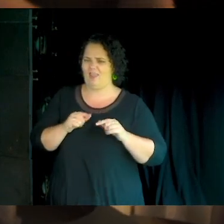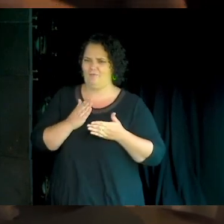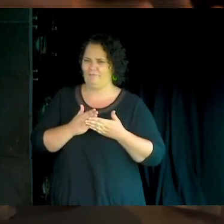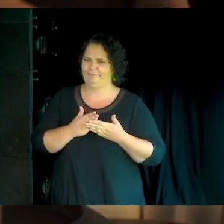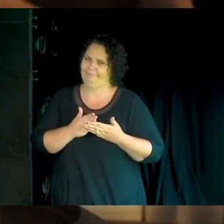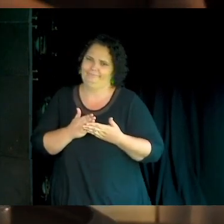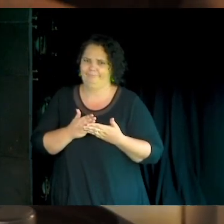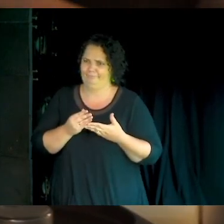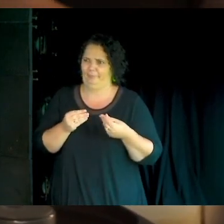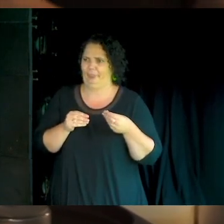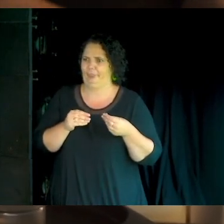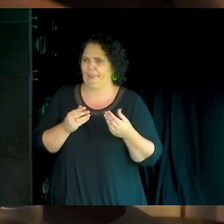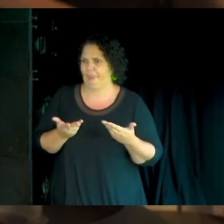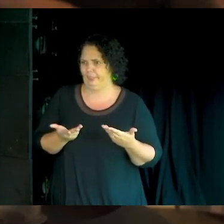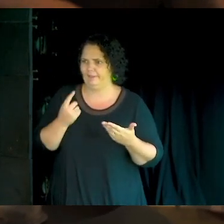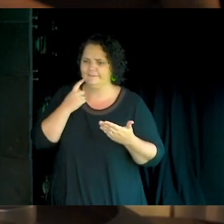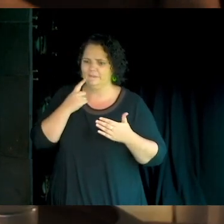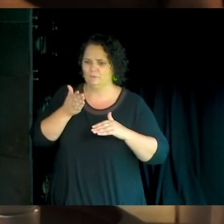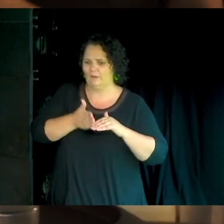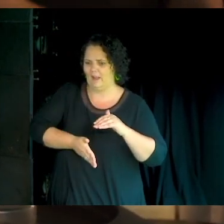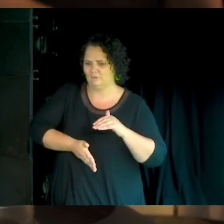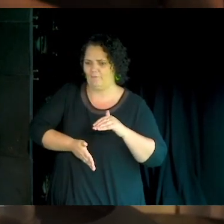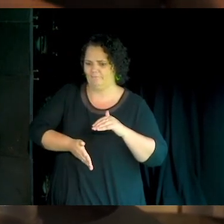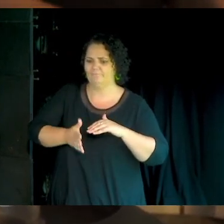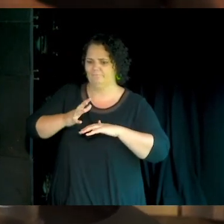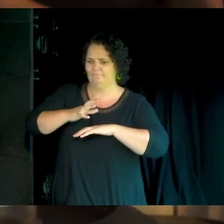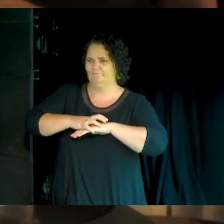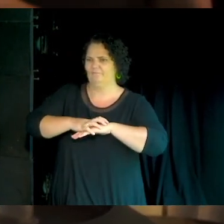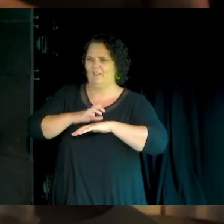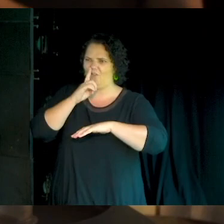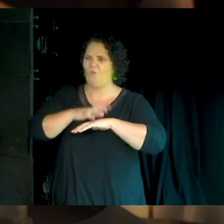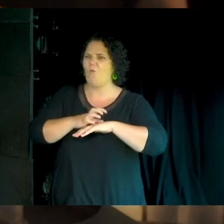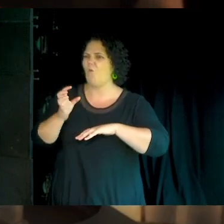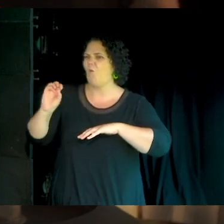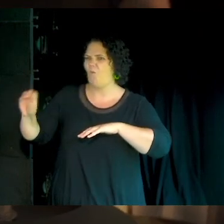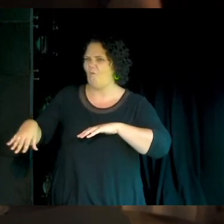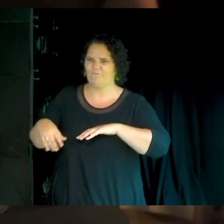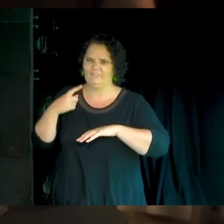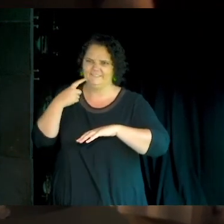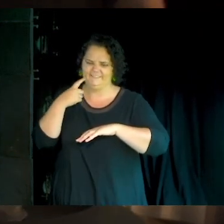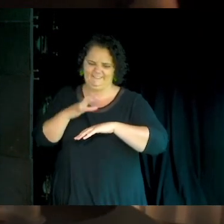huh you cut it off here on the side and it's actually quite easy to wow to take it off actually